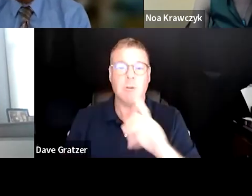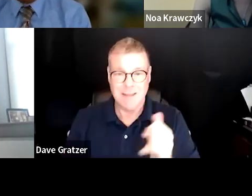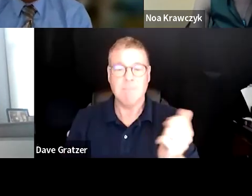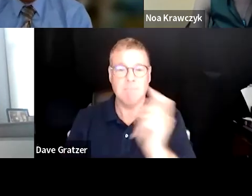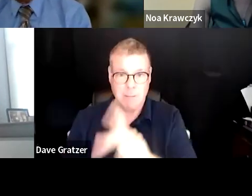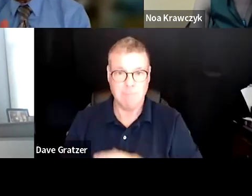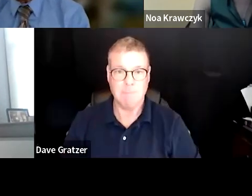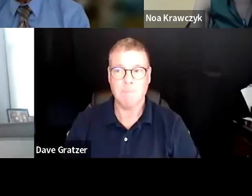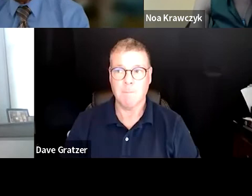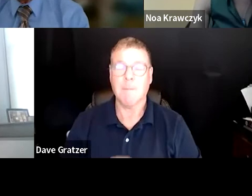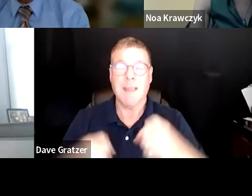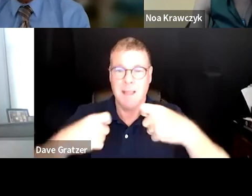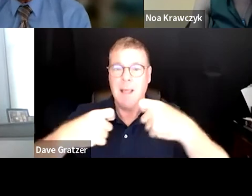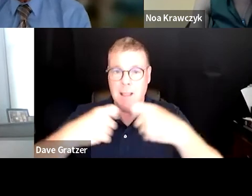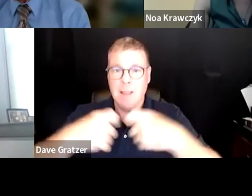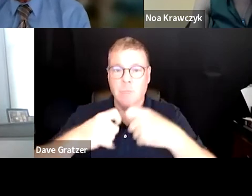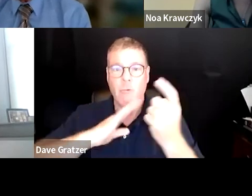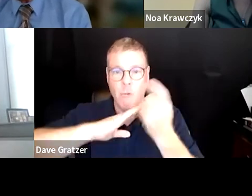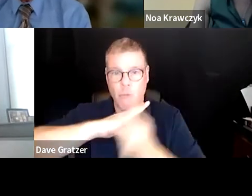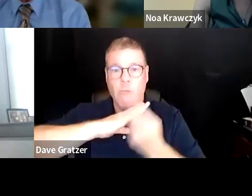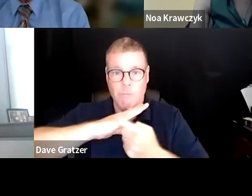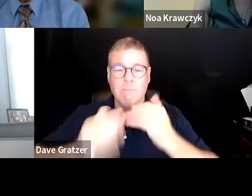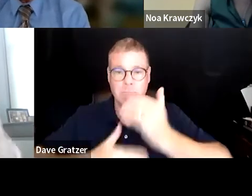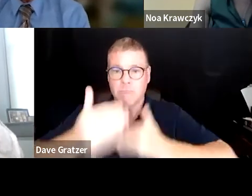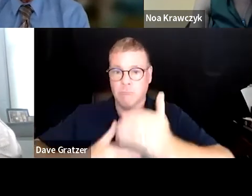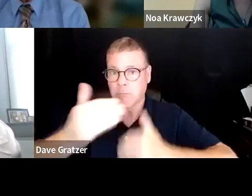So that's an electronic automatic process. And as long as the jails